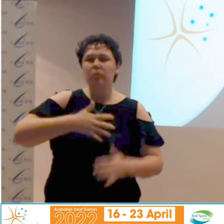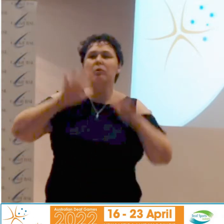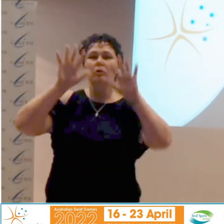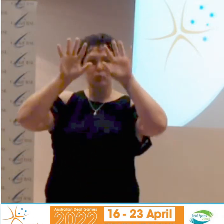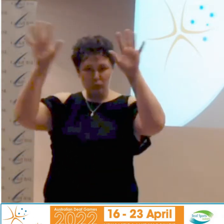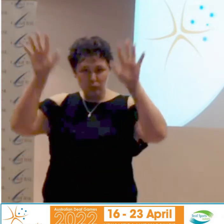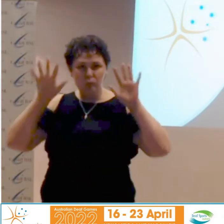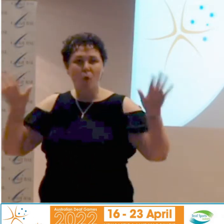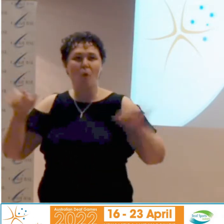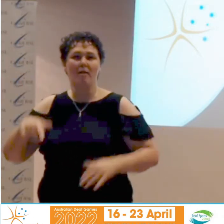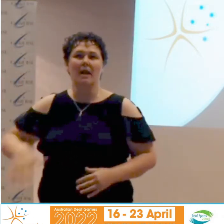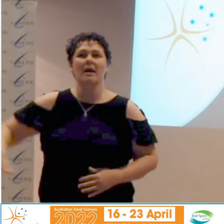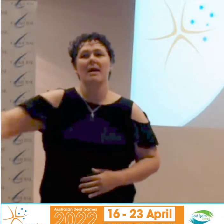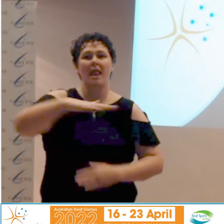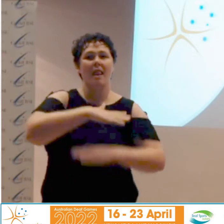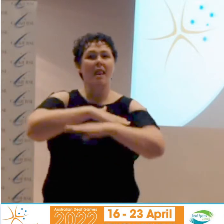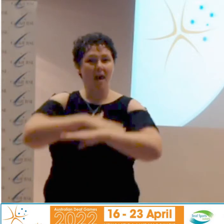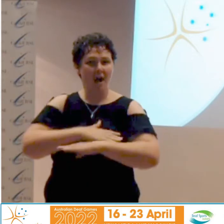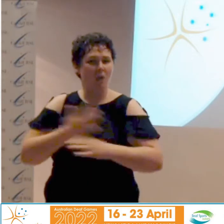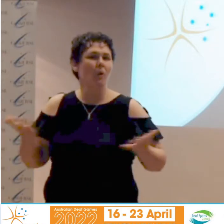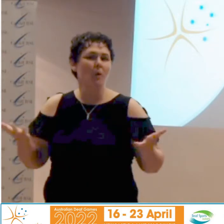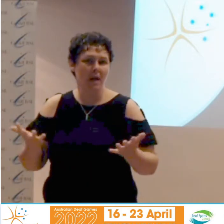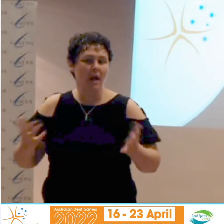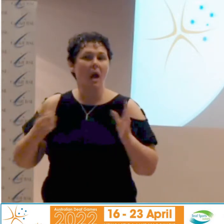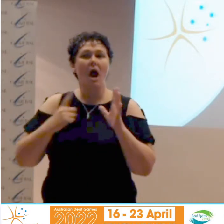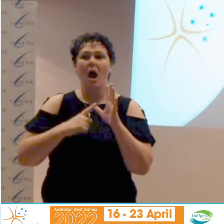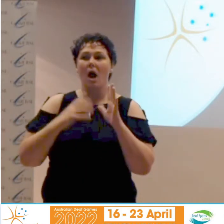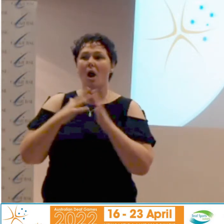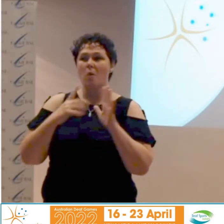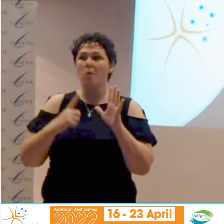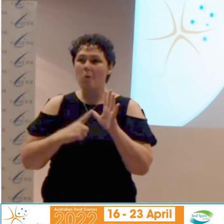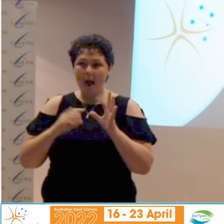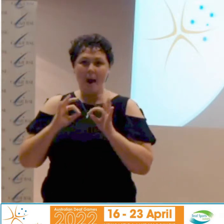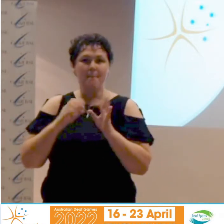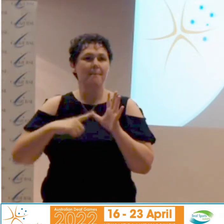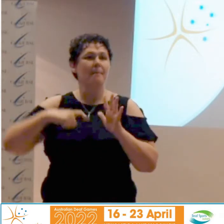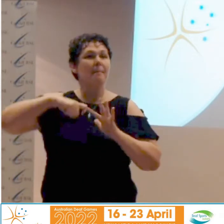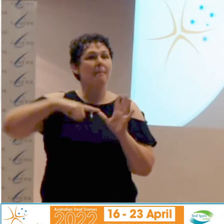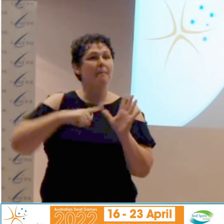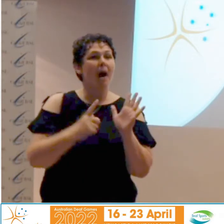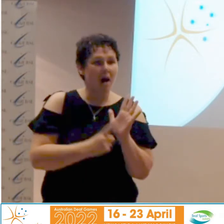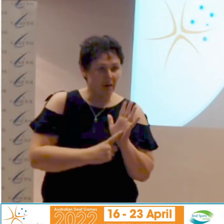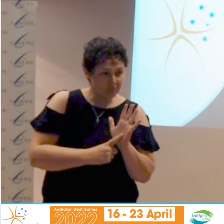i'd like to acknowledge the Aboriginal and Torres Strait islanders here on this land which we call Awabakal